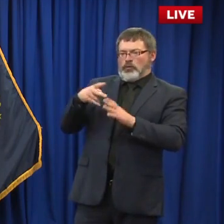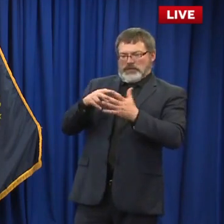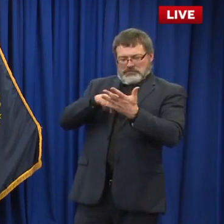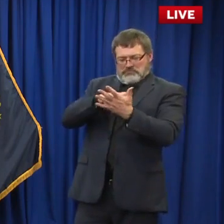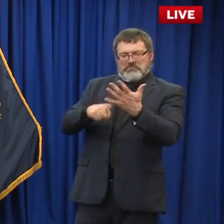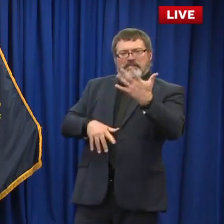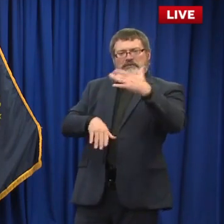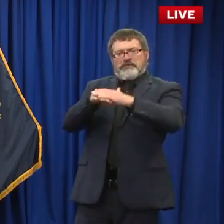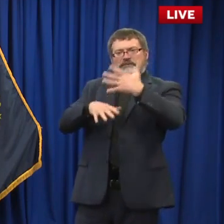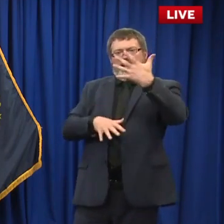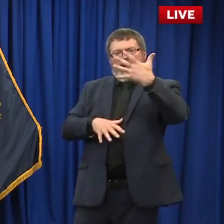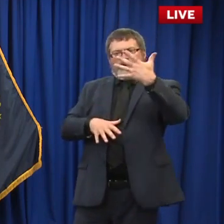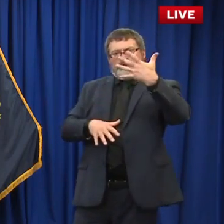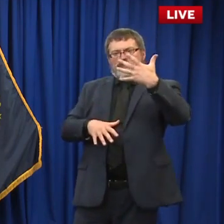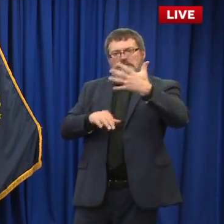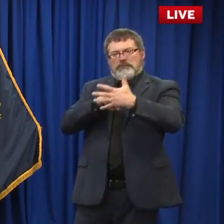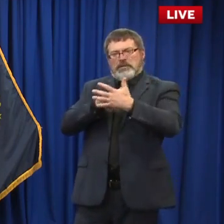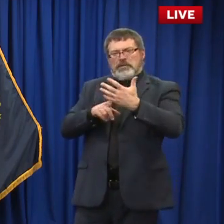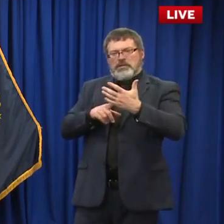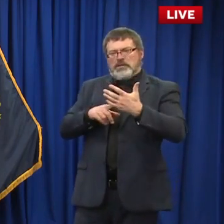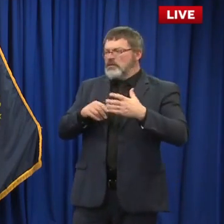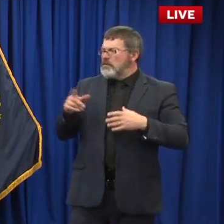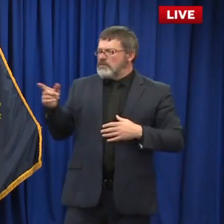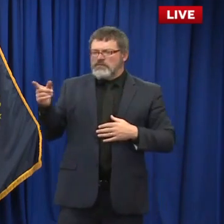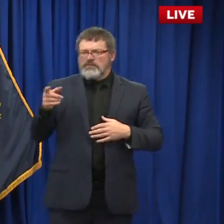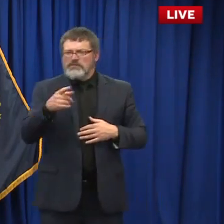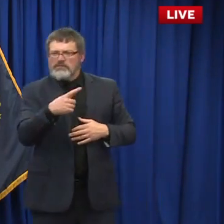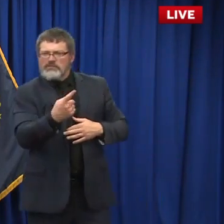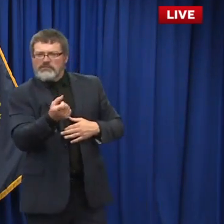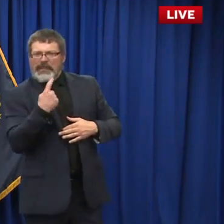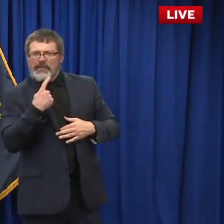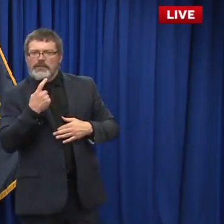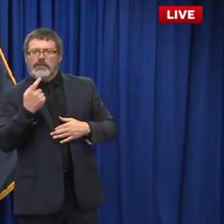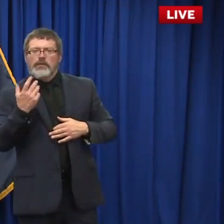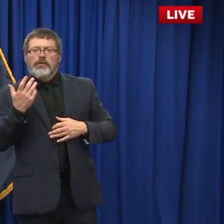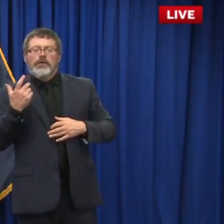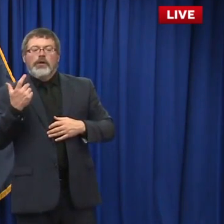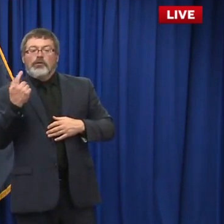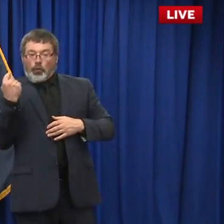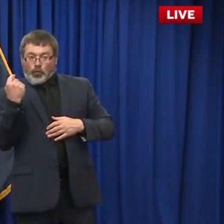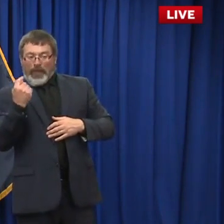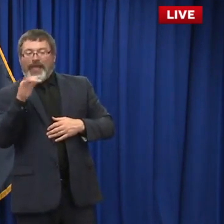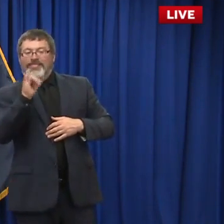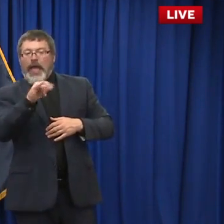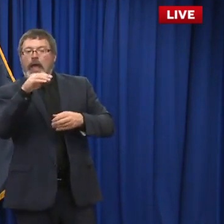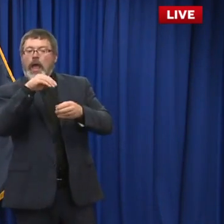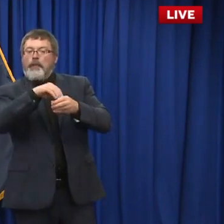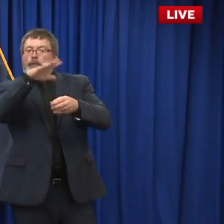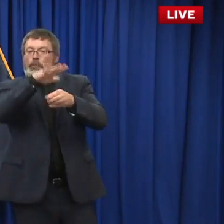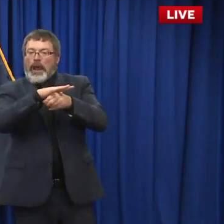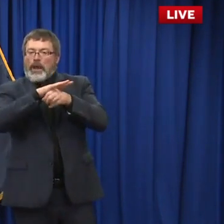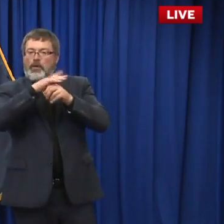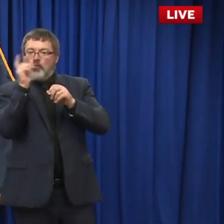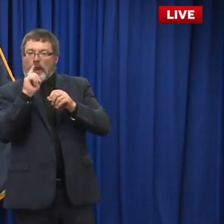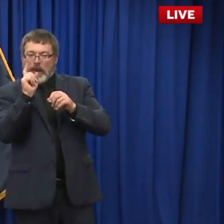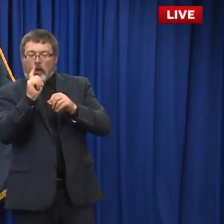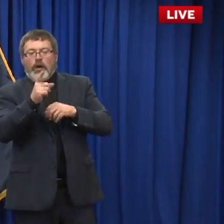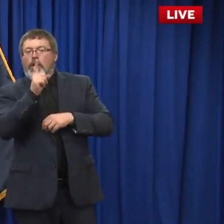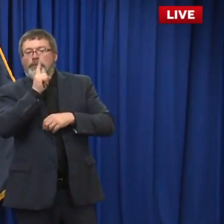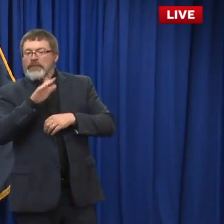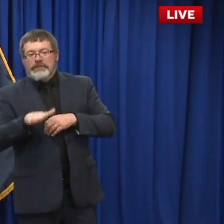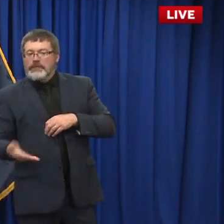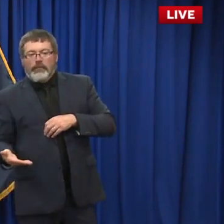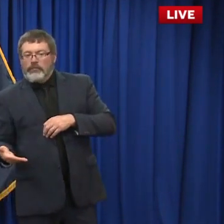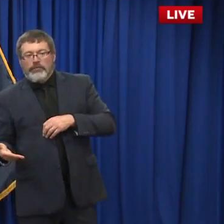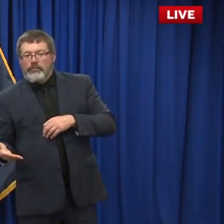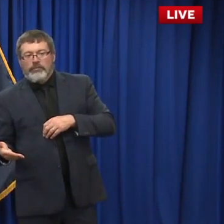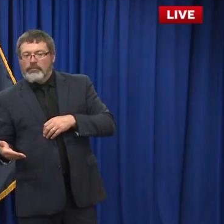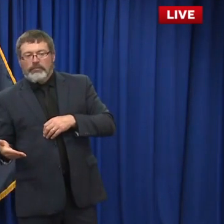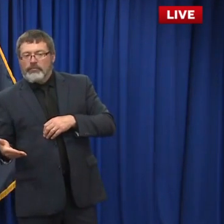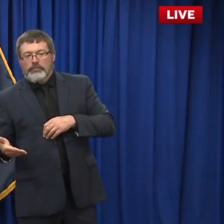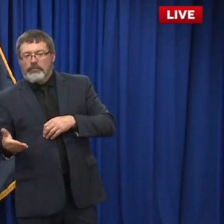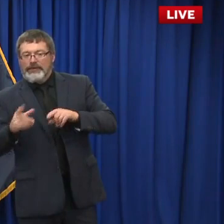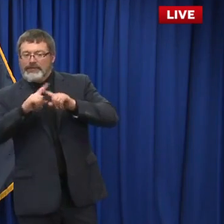CAN YOU BE MORE SPECIFIC ABOUT -- >> I BELIEVE THE QUESTION ON TUESDAY WAS AROUND OUTBREAKS OR CLUSTERS OF ILLNESSES IN WORKPLACES, NOT NECESSARILY